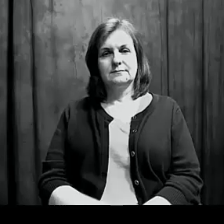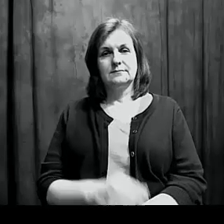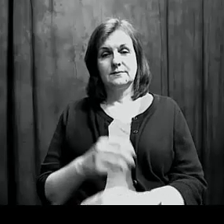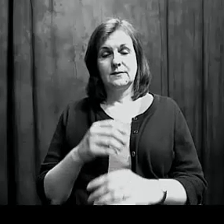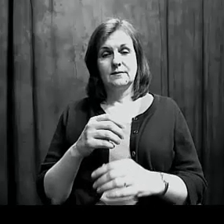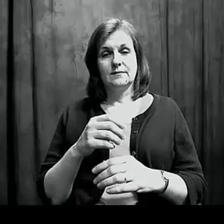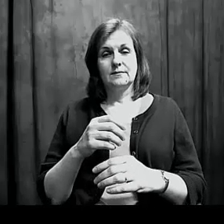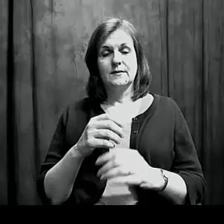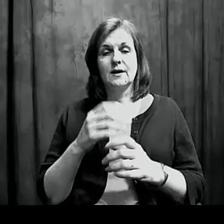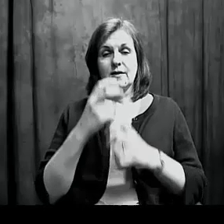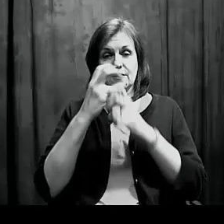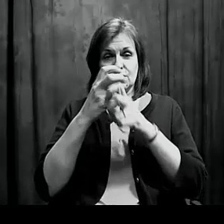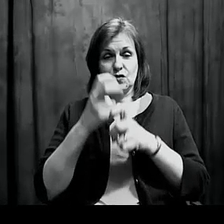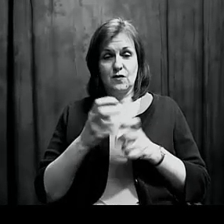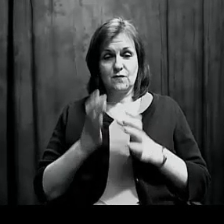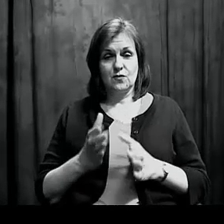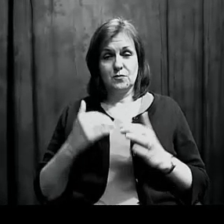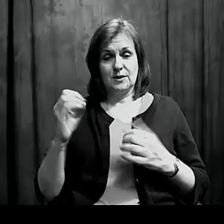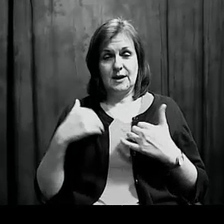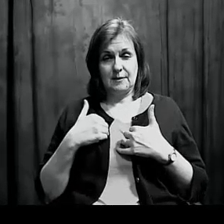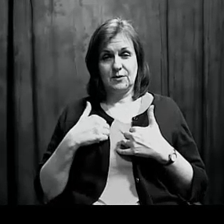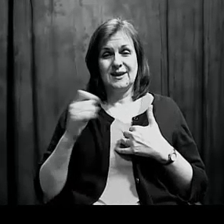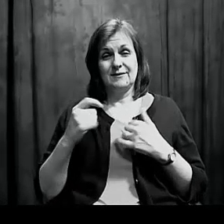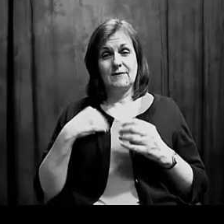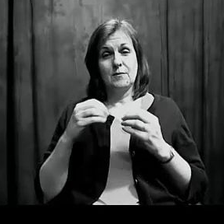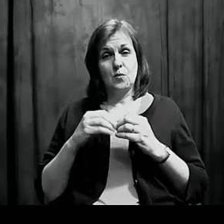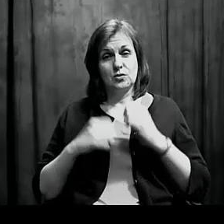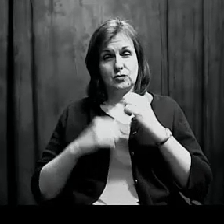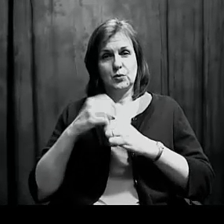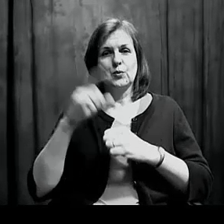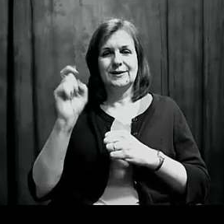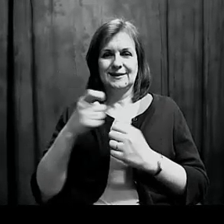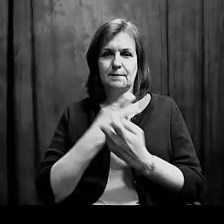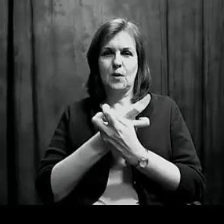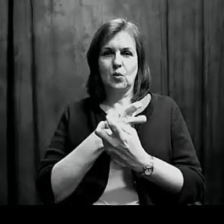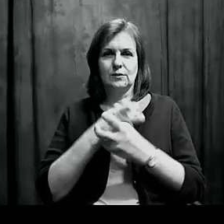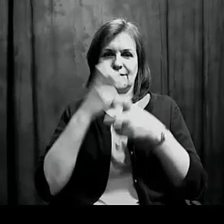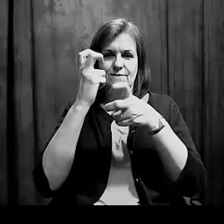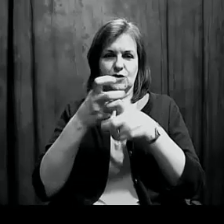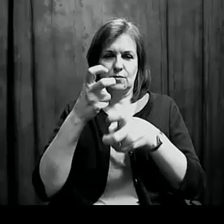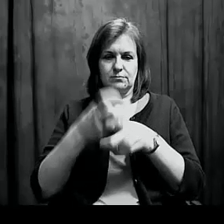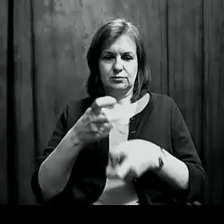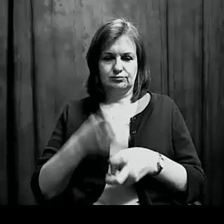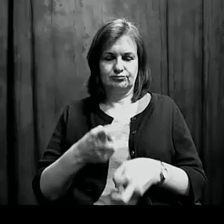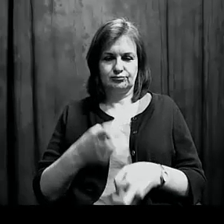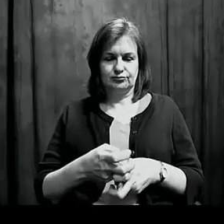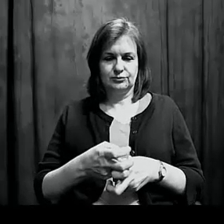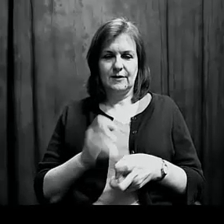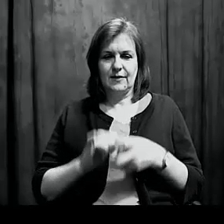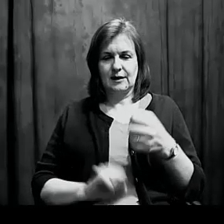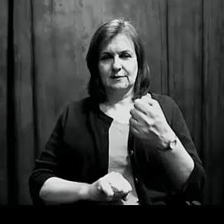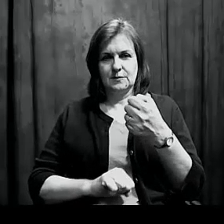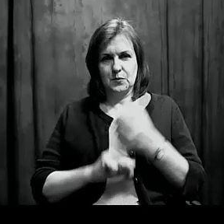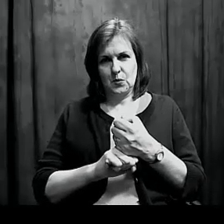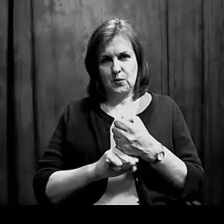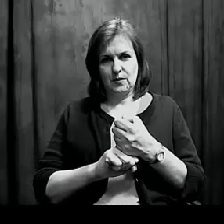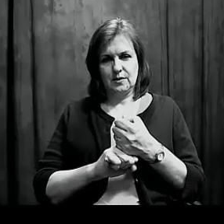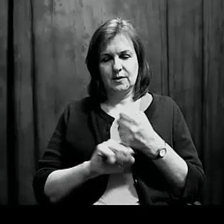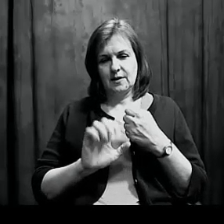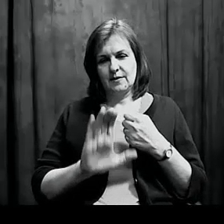In order to give our vertebrates more structure we're going to have to give them actual vertebrae give them actual bones that are